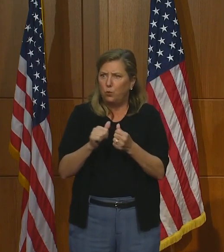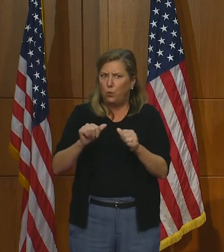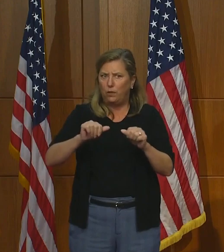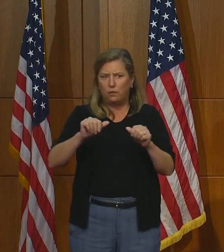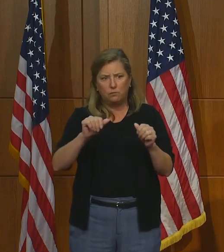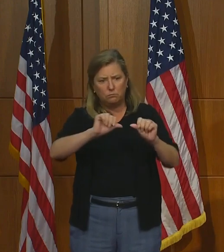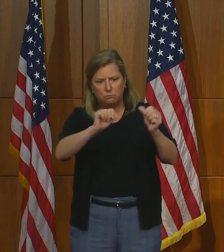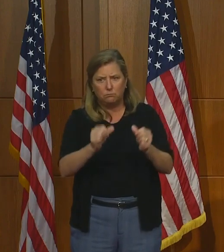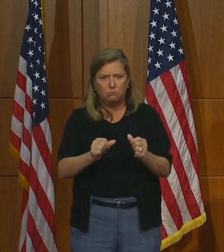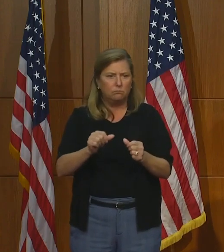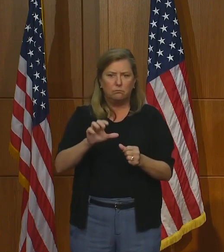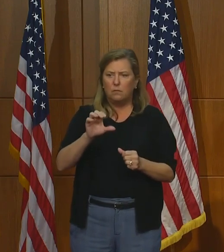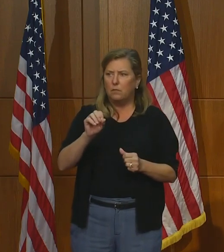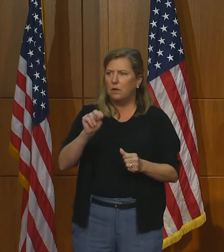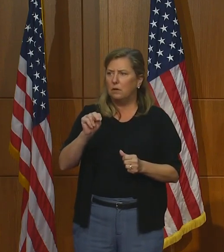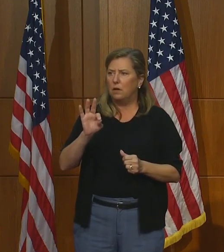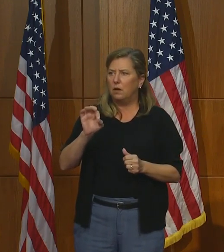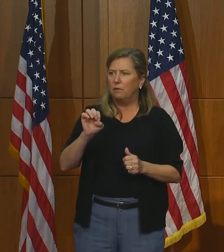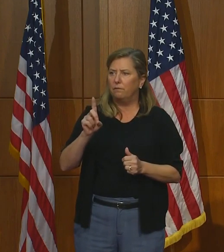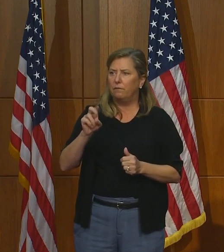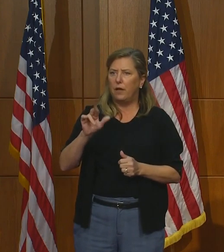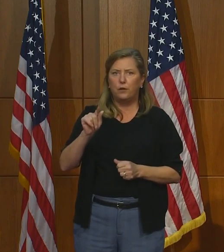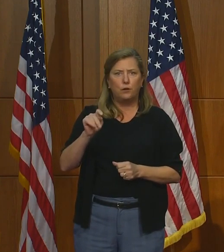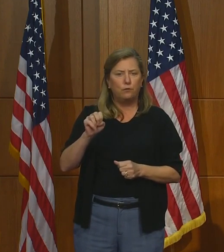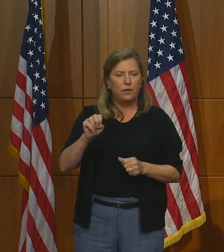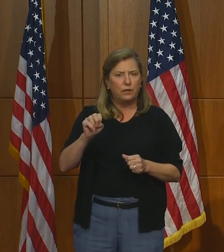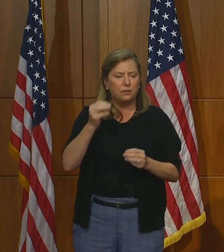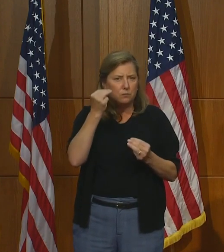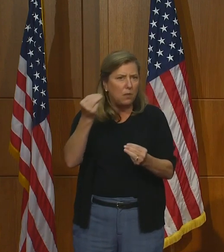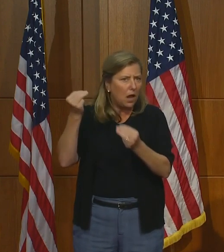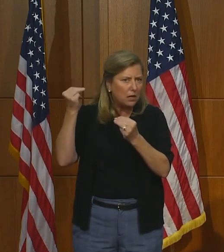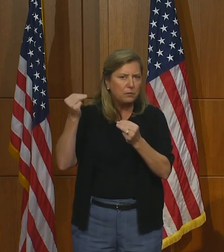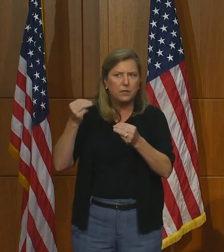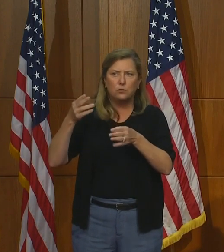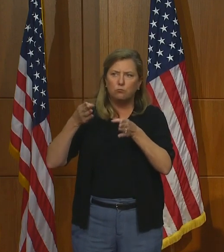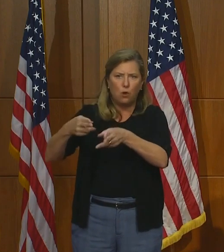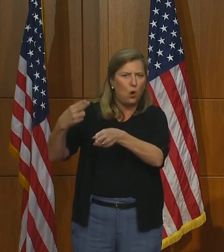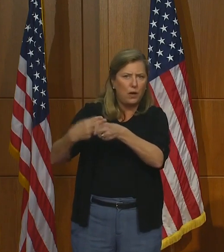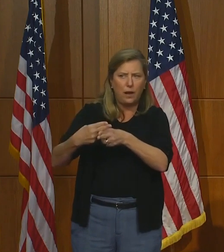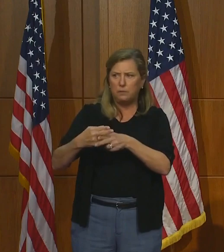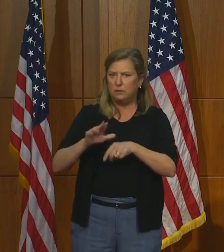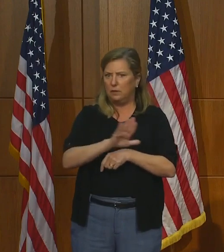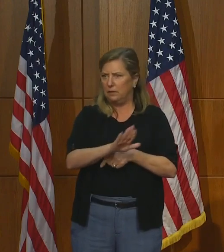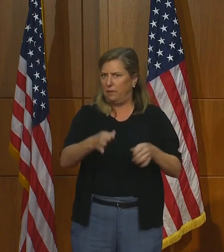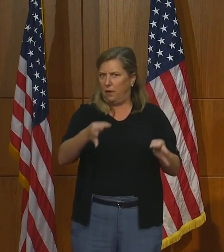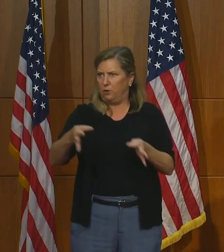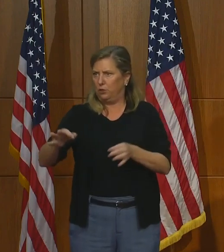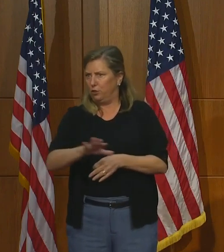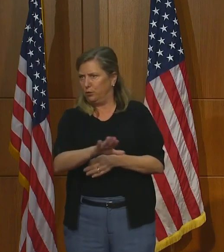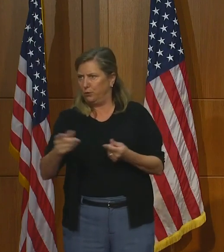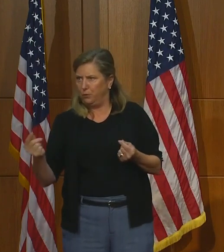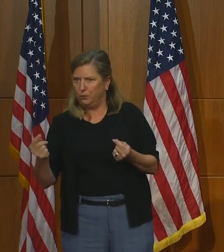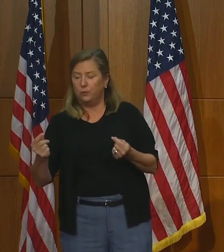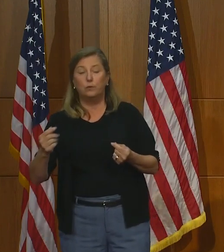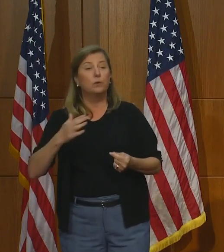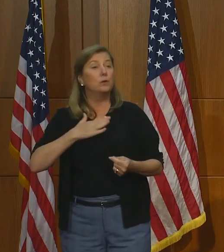THE OPTION OF. DEALING WITH THEIR- OF. TO CONFEDERATE